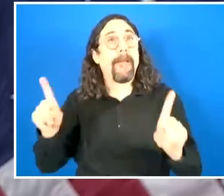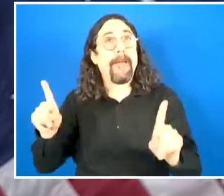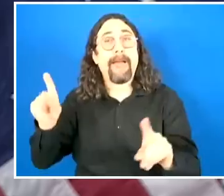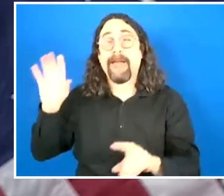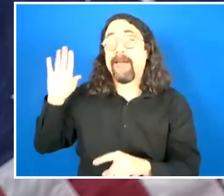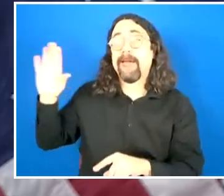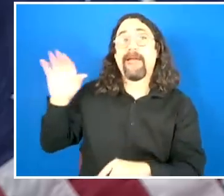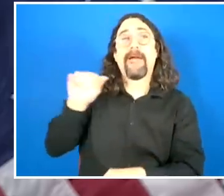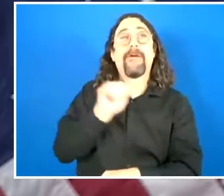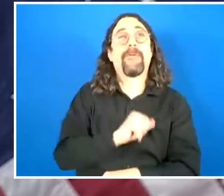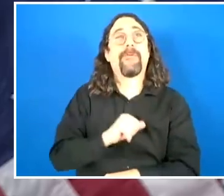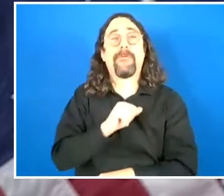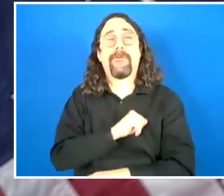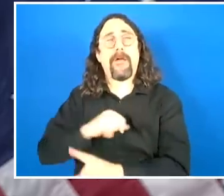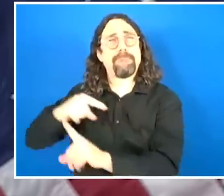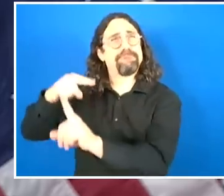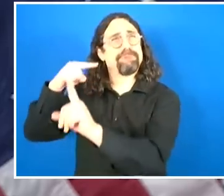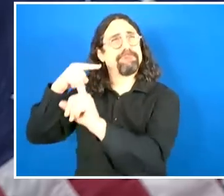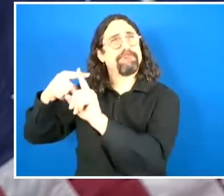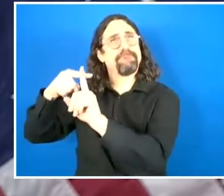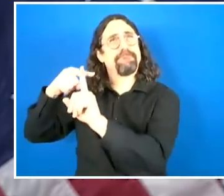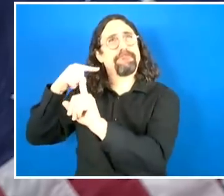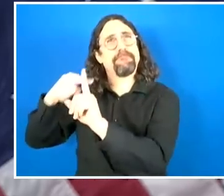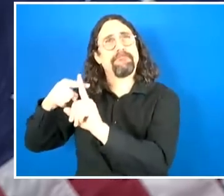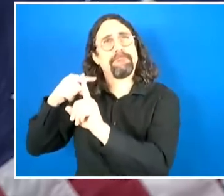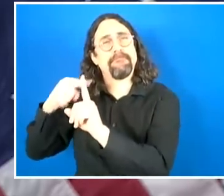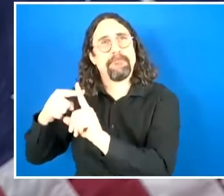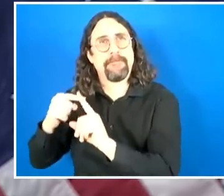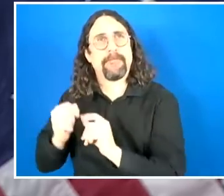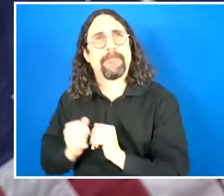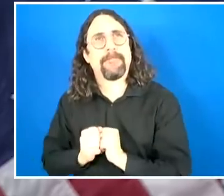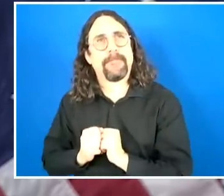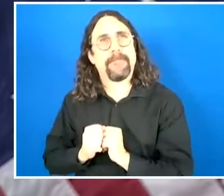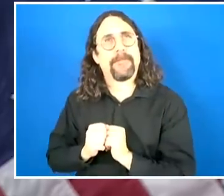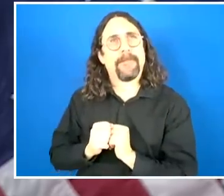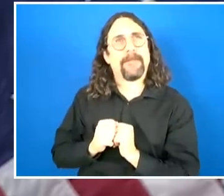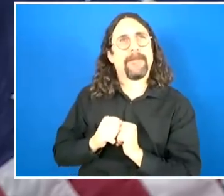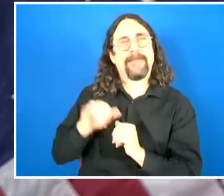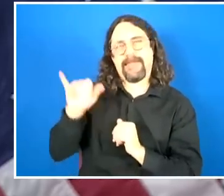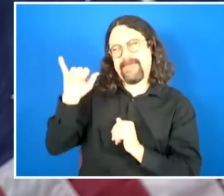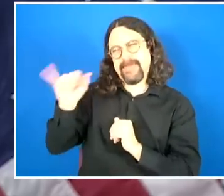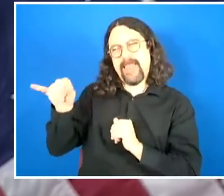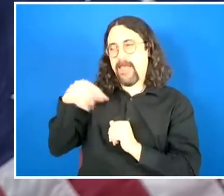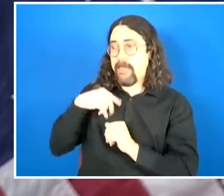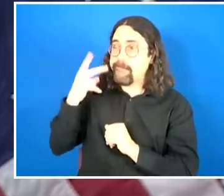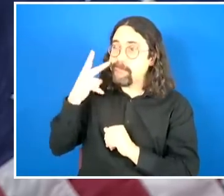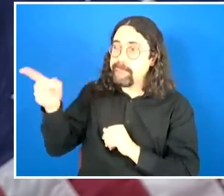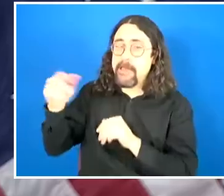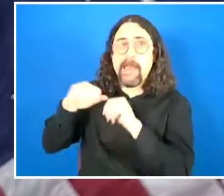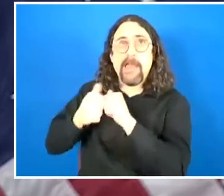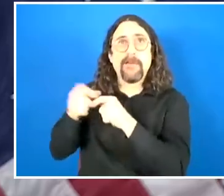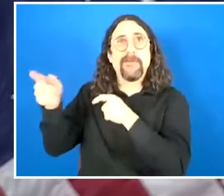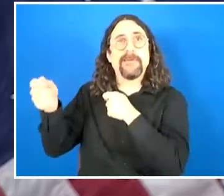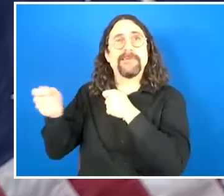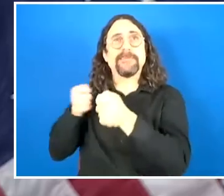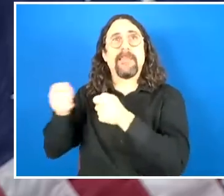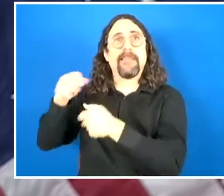UCOLDE B OVERCOME. IT WAS UNMISTAKABLE AND IT GAVE ME A LOT OFO HPE THINKING ABOUT WHAT HE